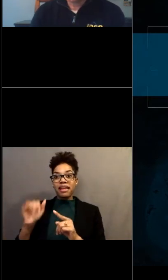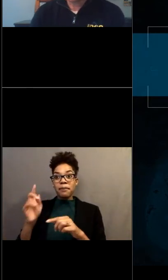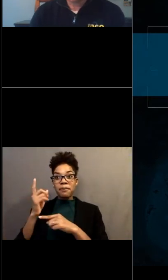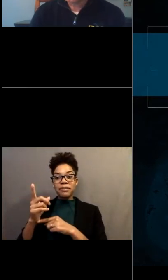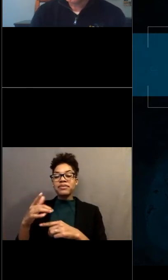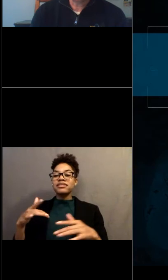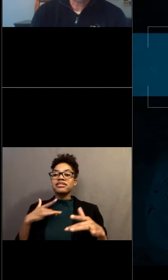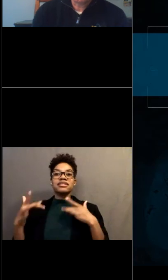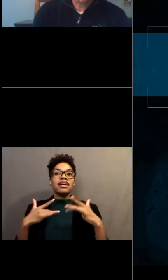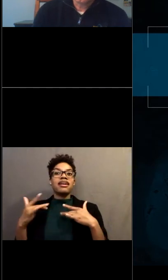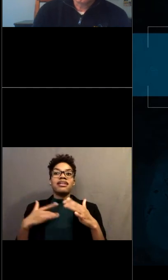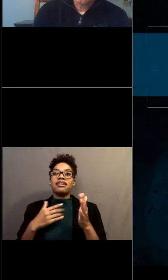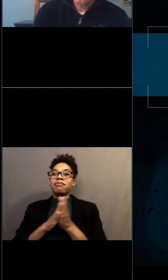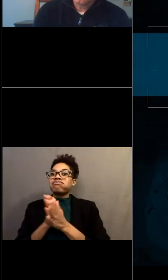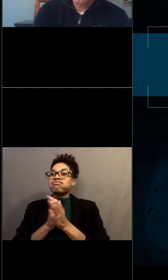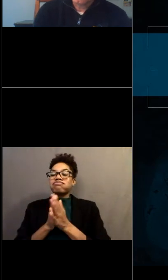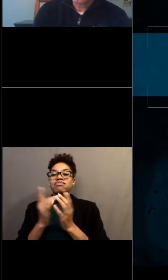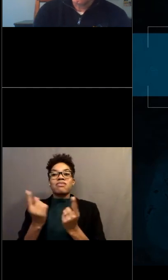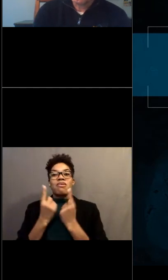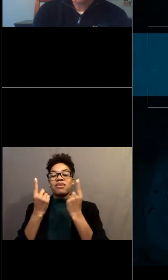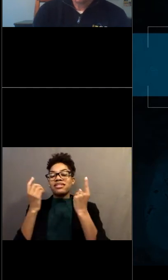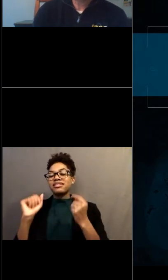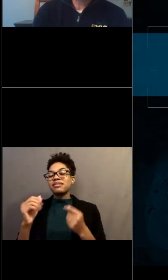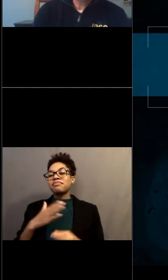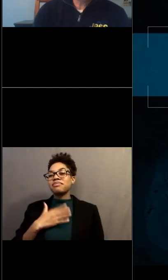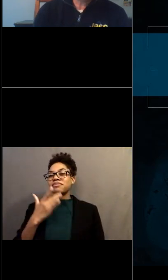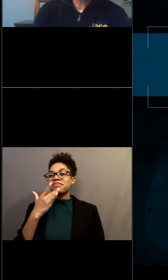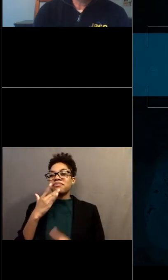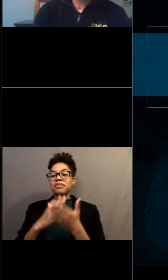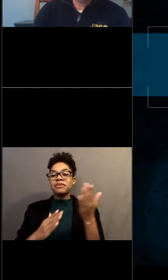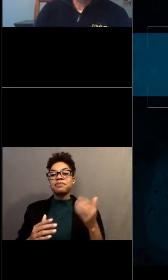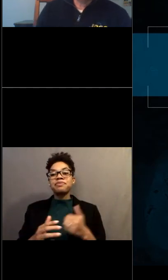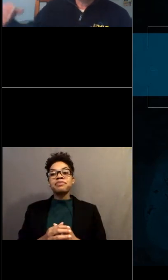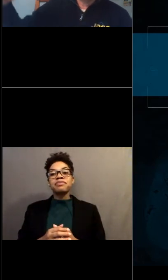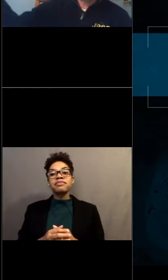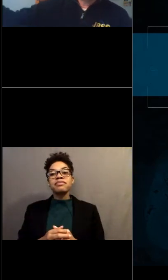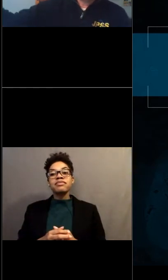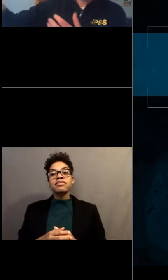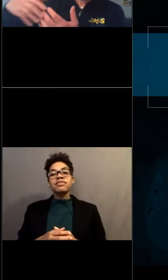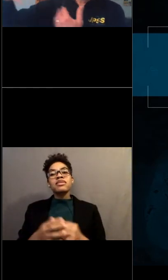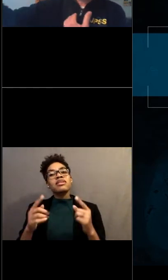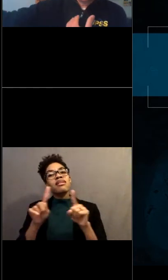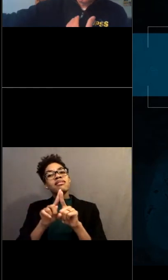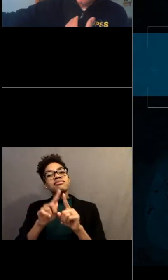So yes, that's always going to be the highlight of my time. It's also exciting when the launch vehicle let's go